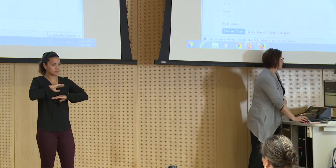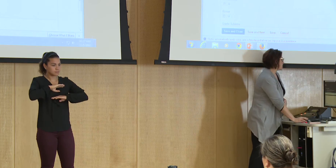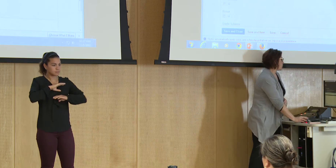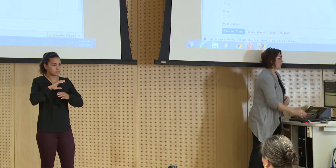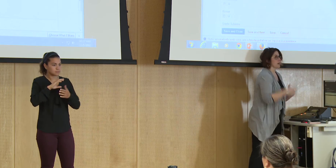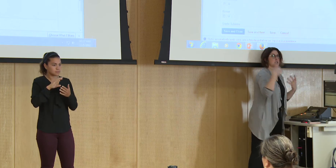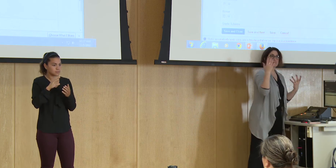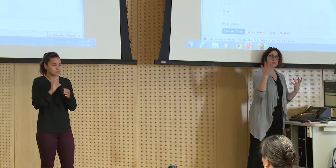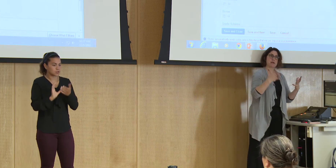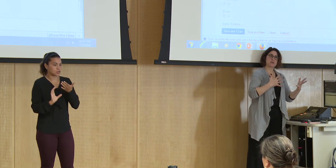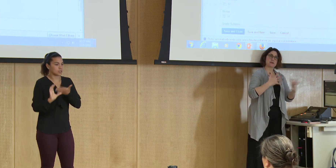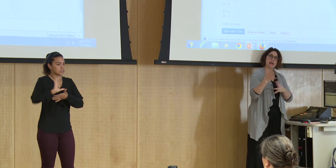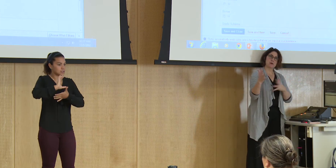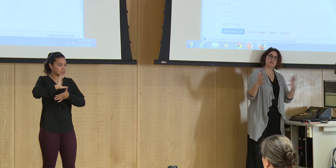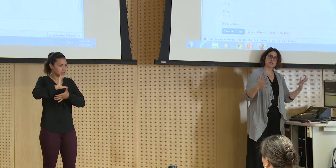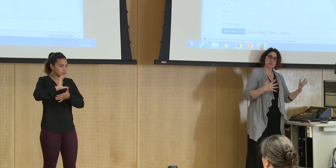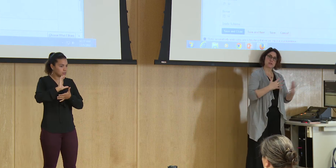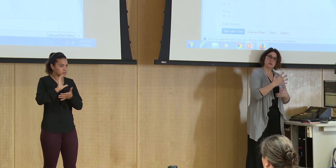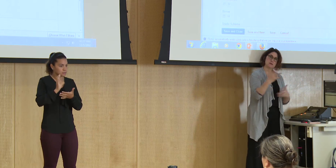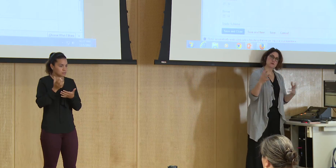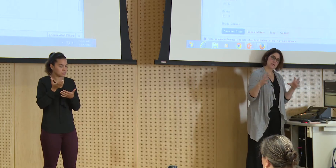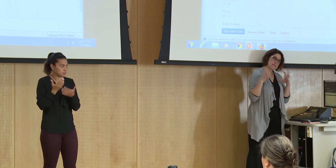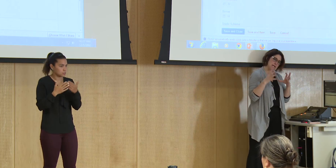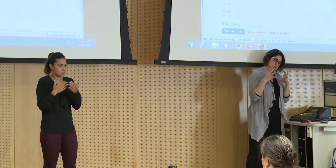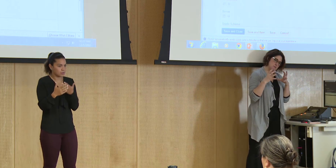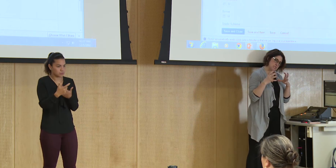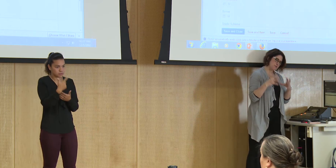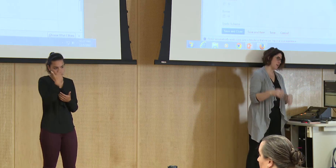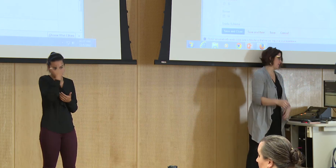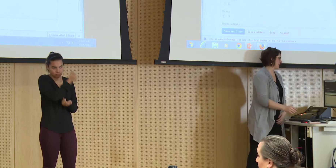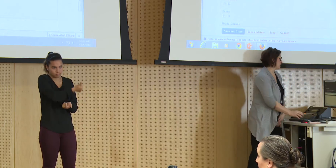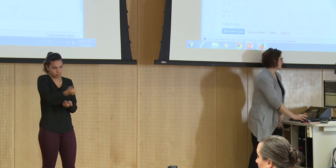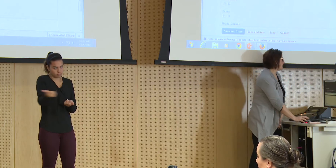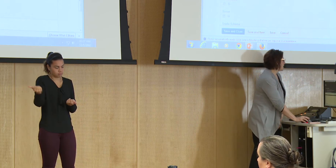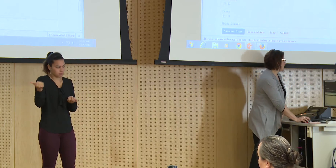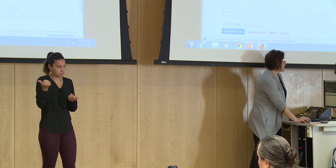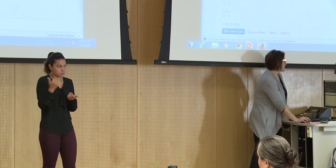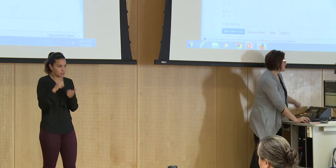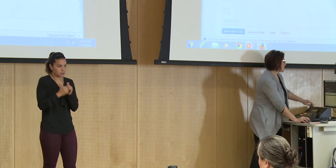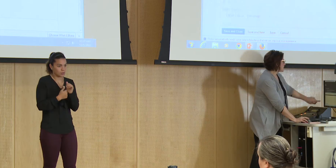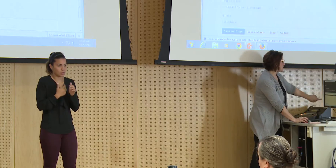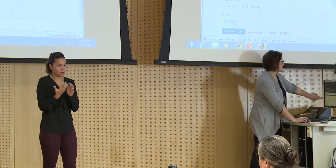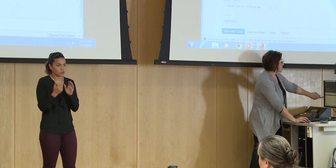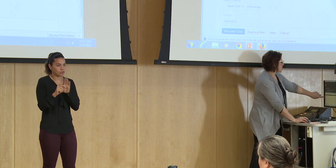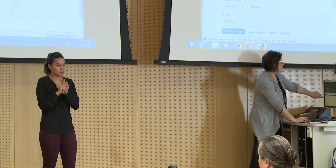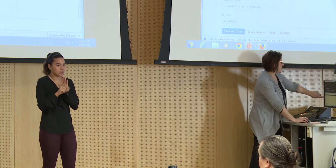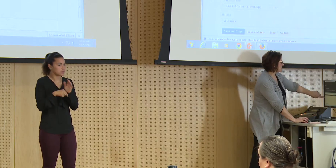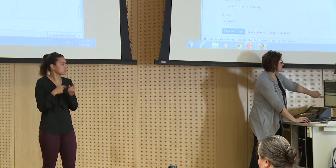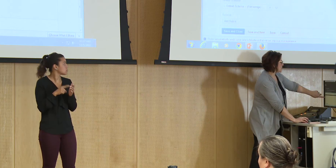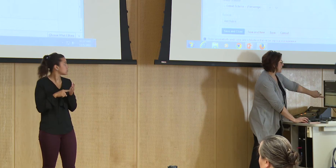Or a hundred, however you're grading that specific thing. Notice, though, the weight is grayed out